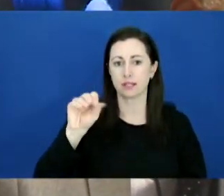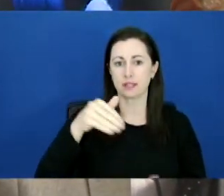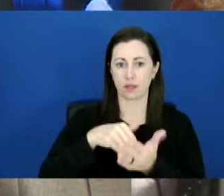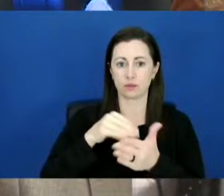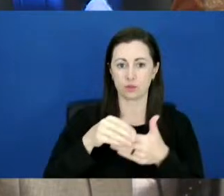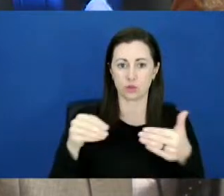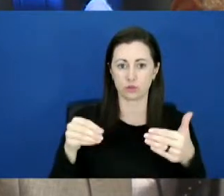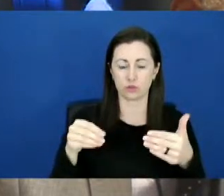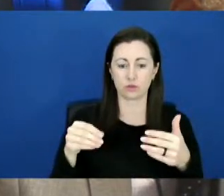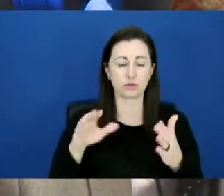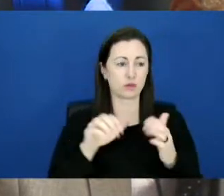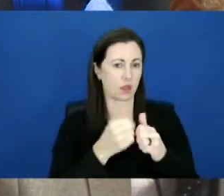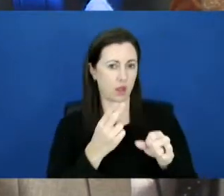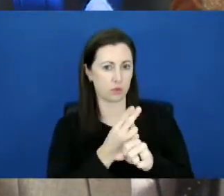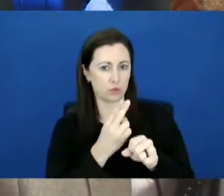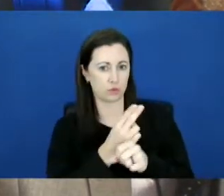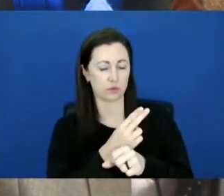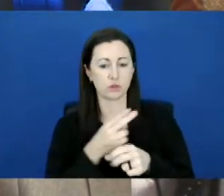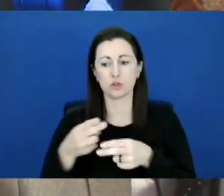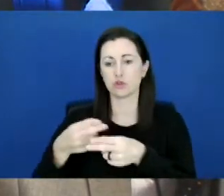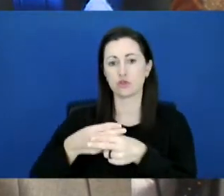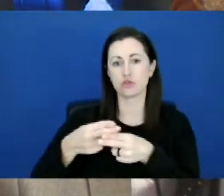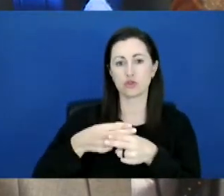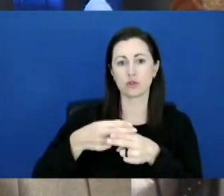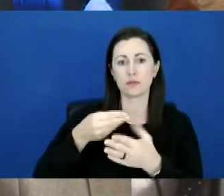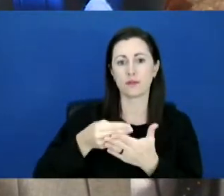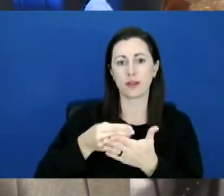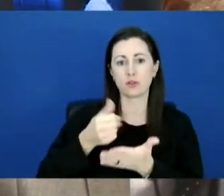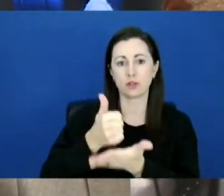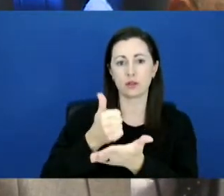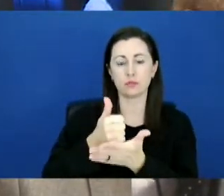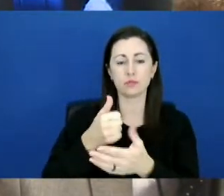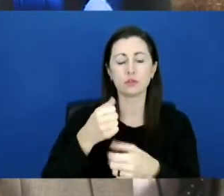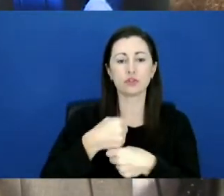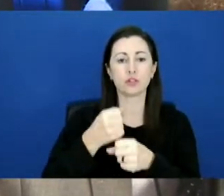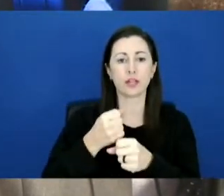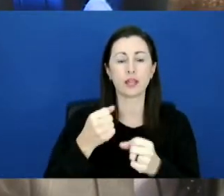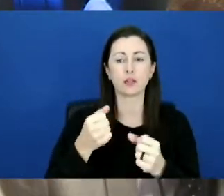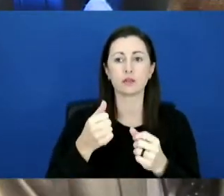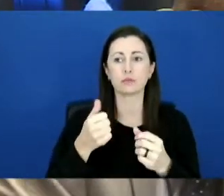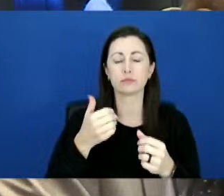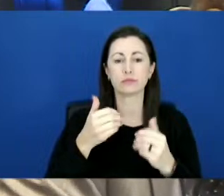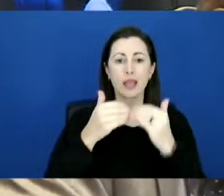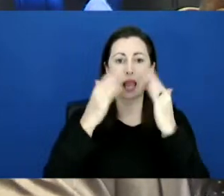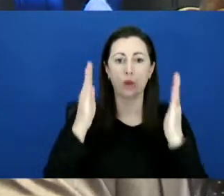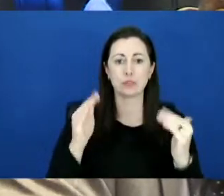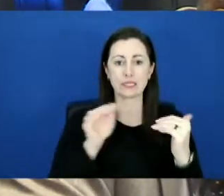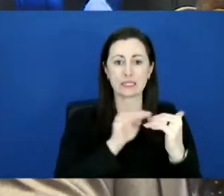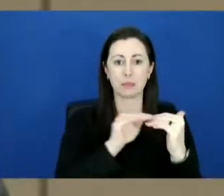GETTING FROM THE CITY OF CHARLOTTE. HOW WILL IT BE